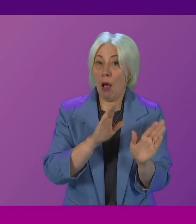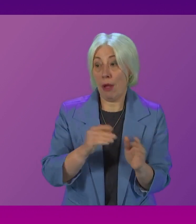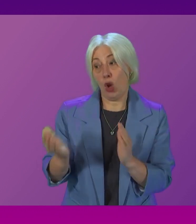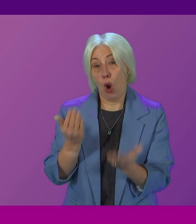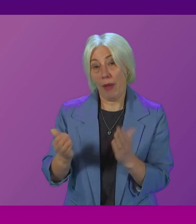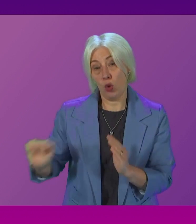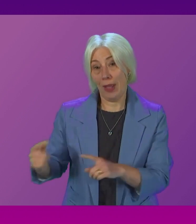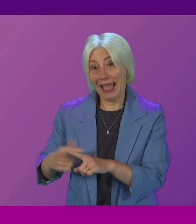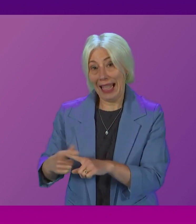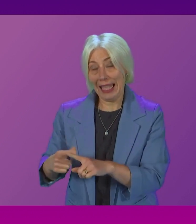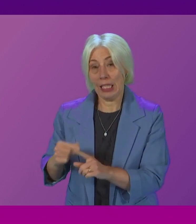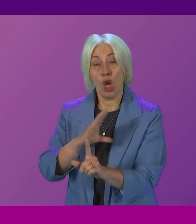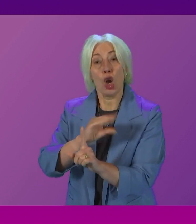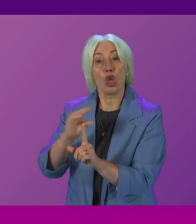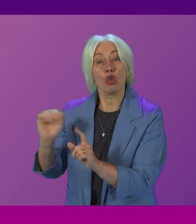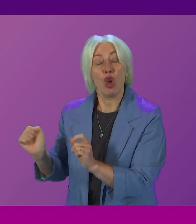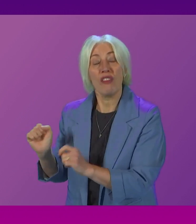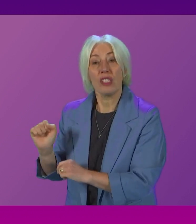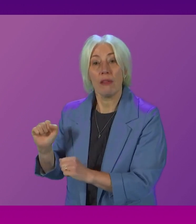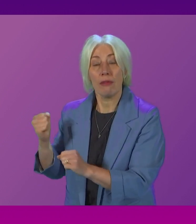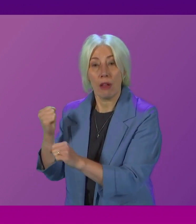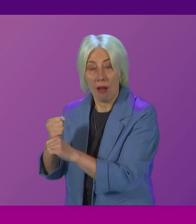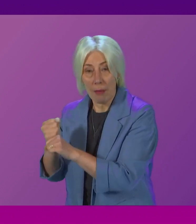where there is a Conservative Government, and Wales, where there is a Labour Government,